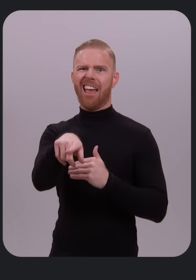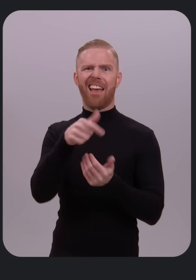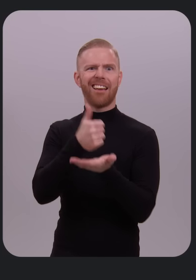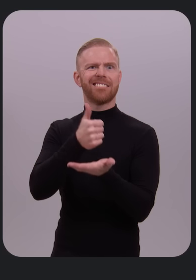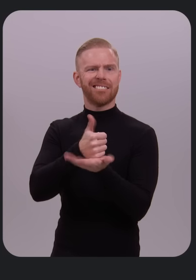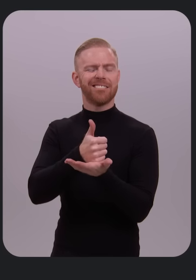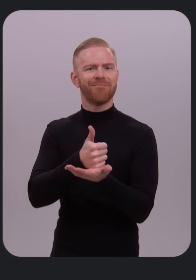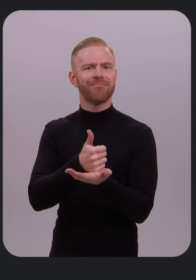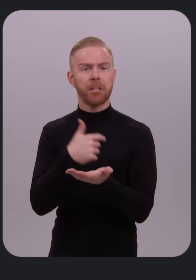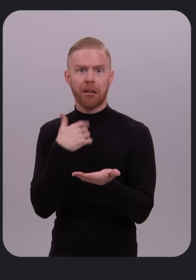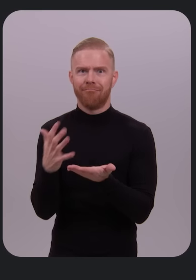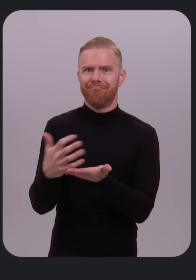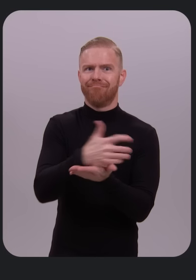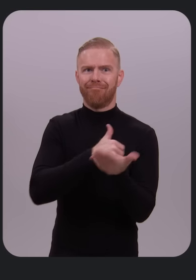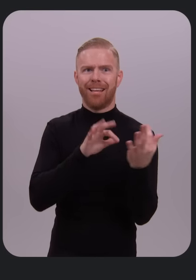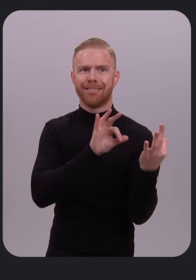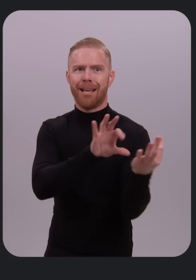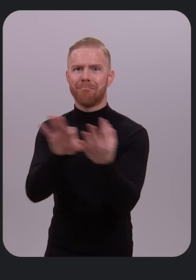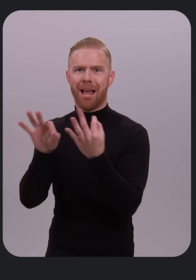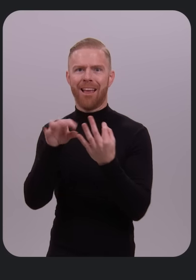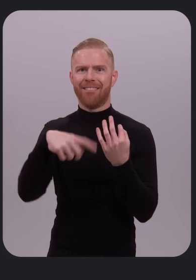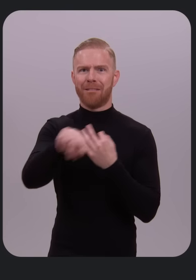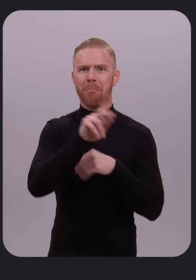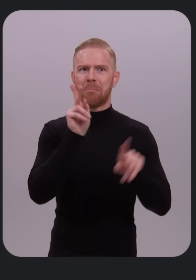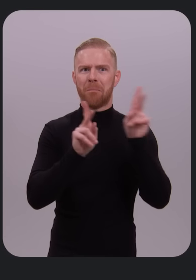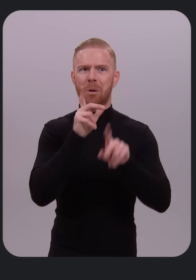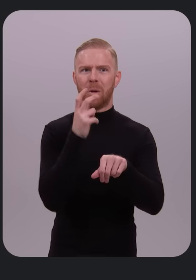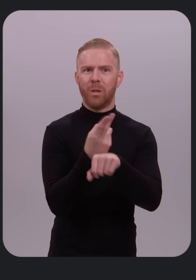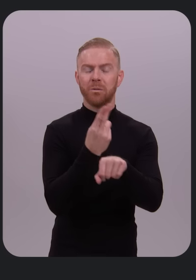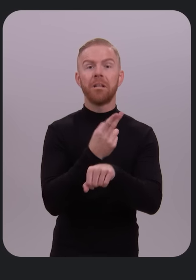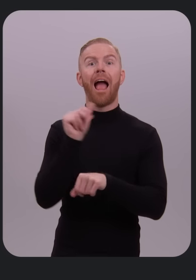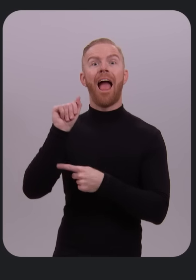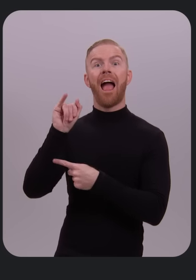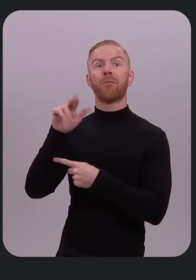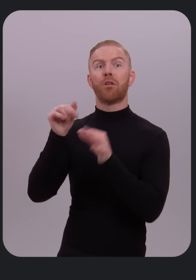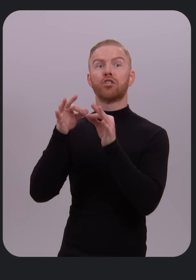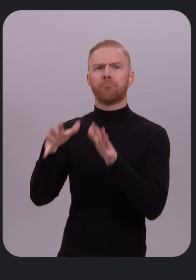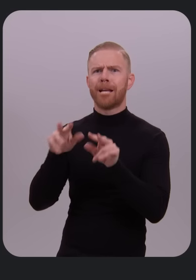We're getting ongoing feedback from users, while Aira's interpreters are actively supervising